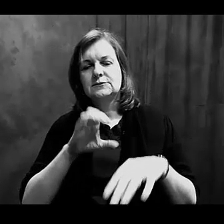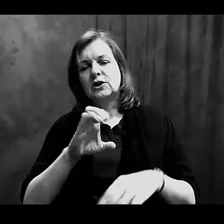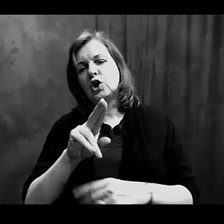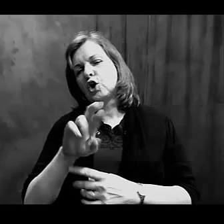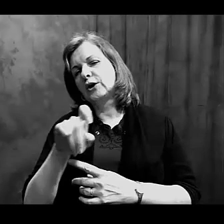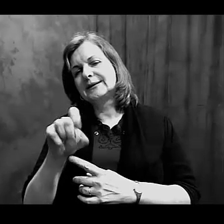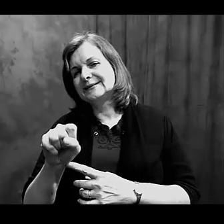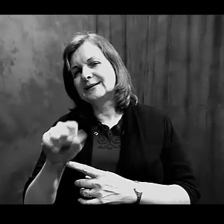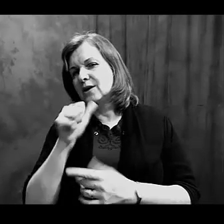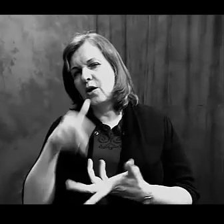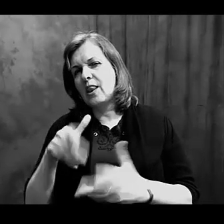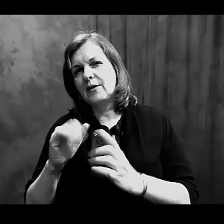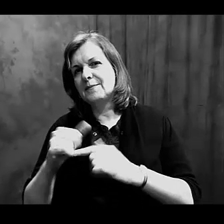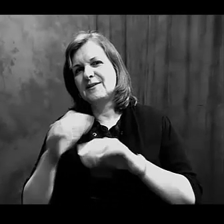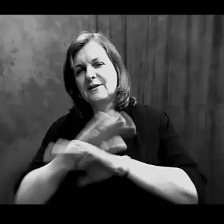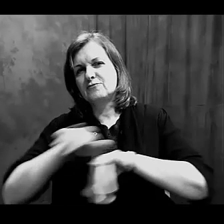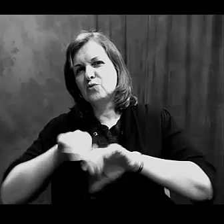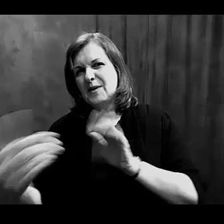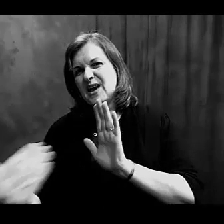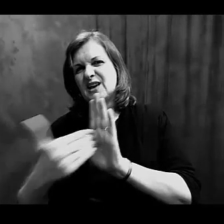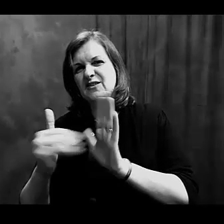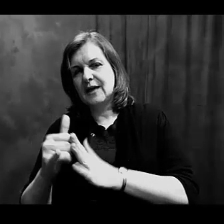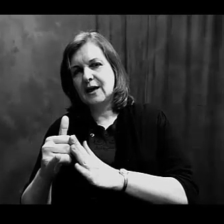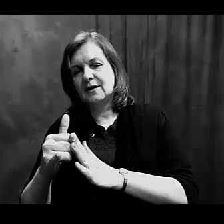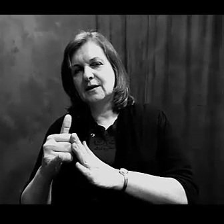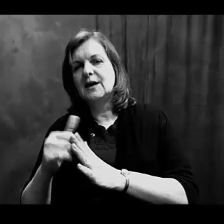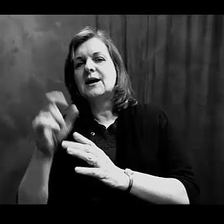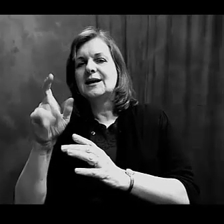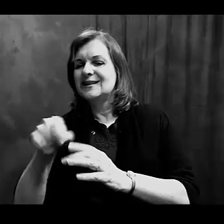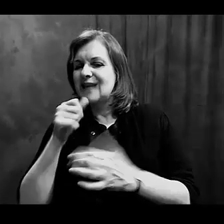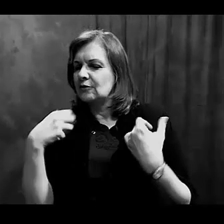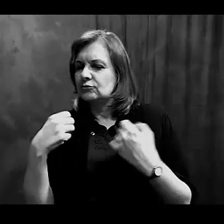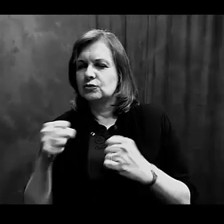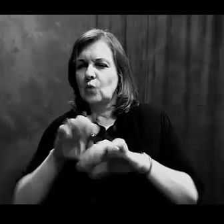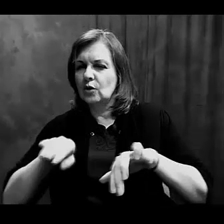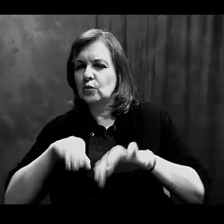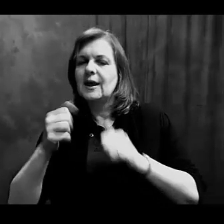he's gonna have to drift a little bit he's gonna get forced by the currents he's not that strong a swimmer